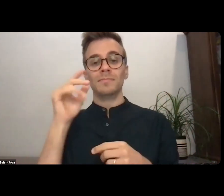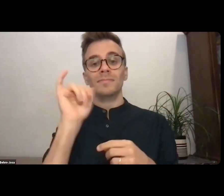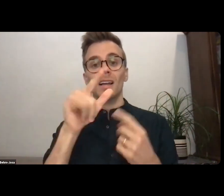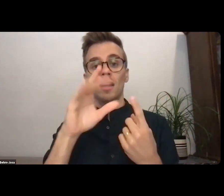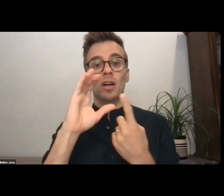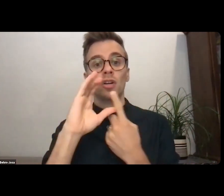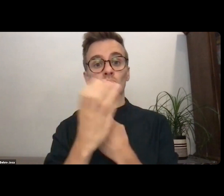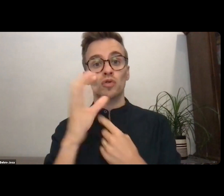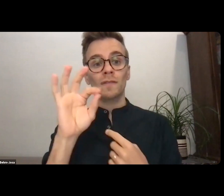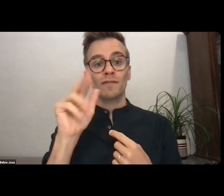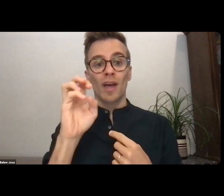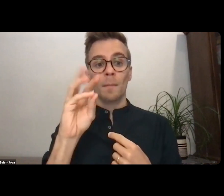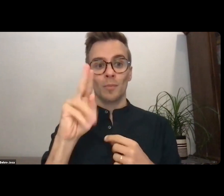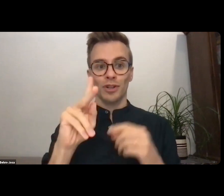the next slide, please?